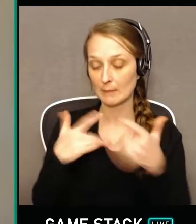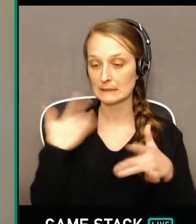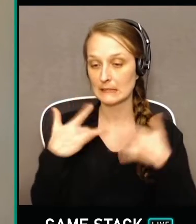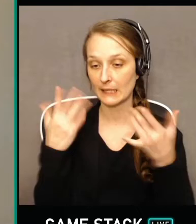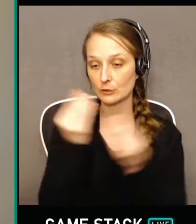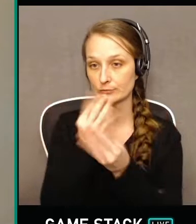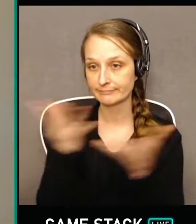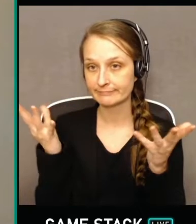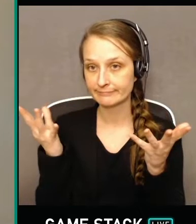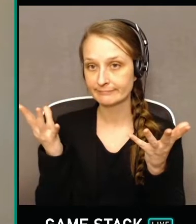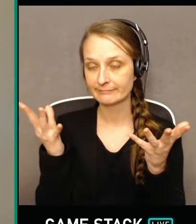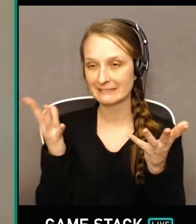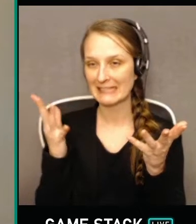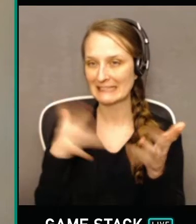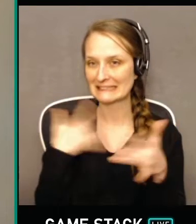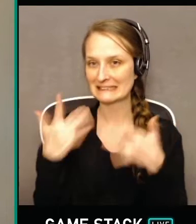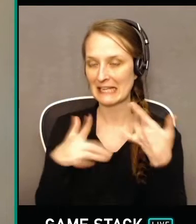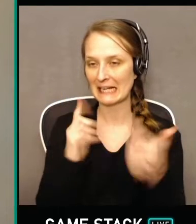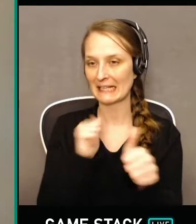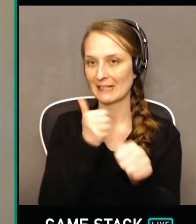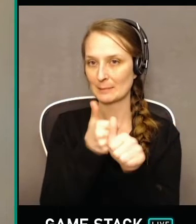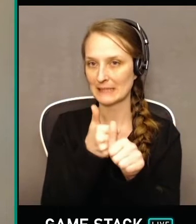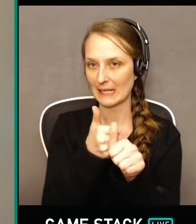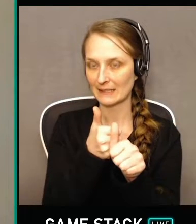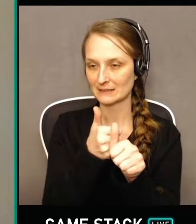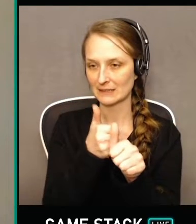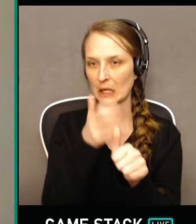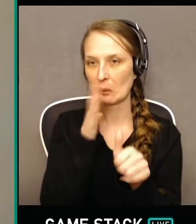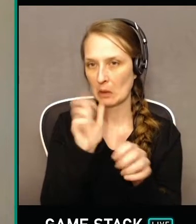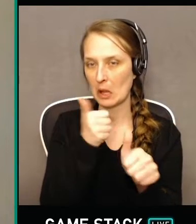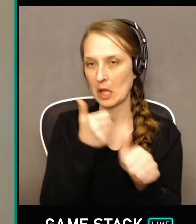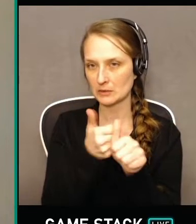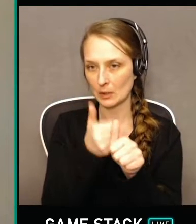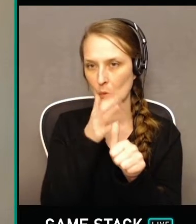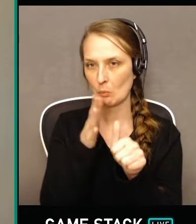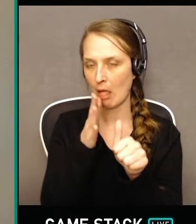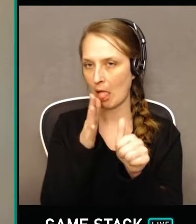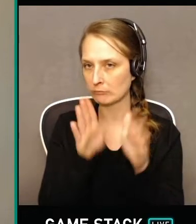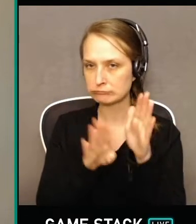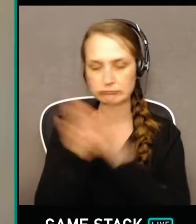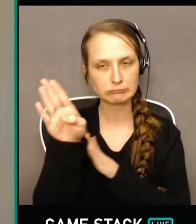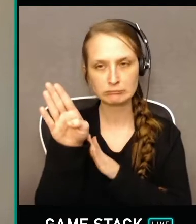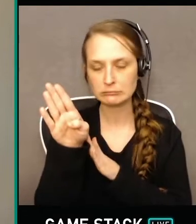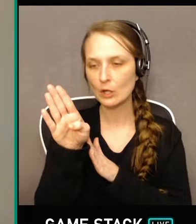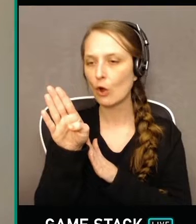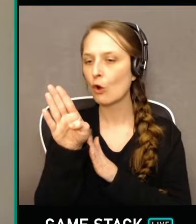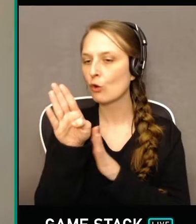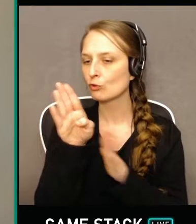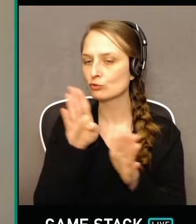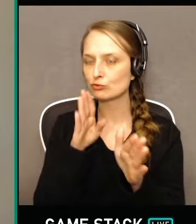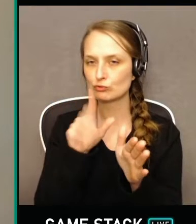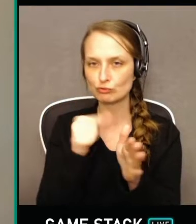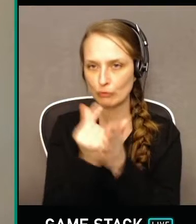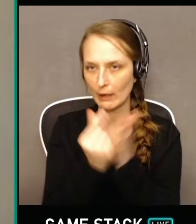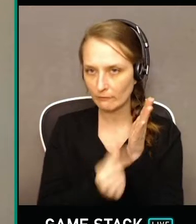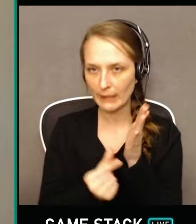It's an update that's going to accelerate graphics innovation, vastly improve the developer experience for bleeding edge game devs,